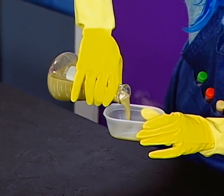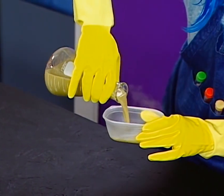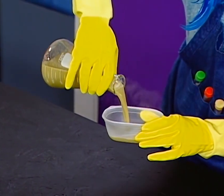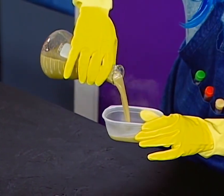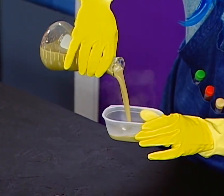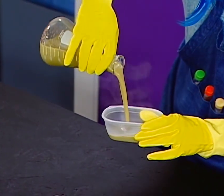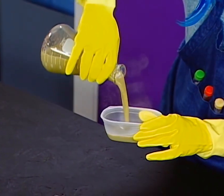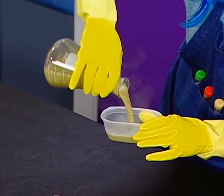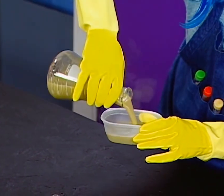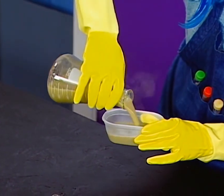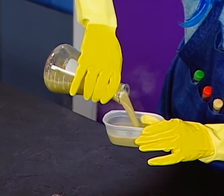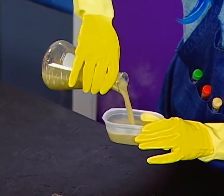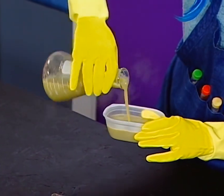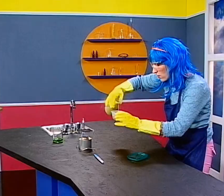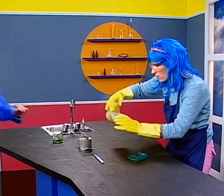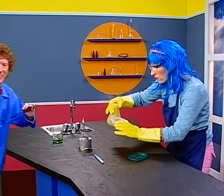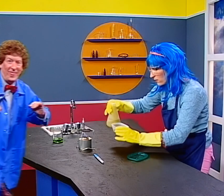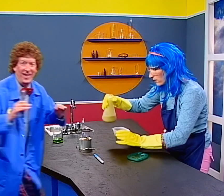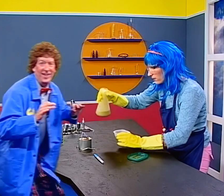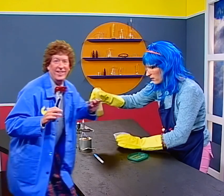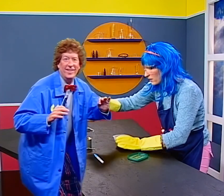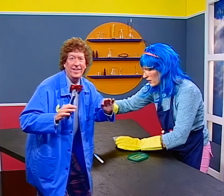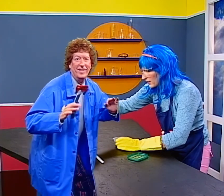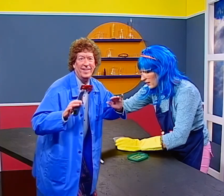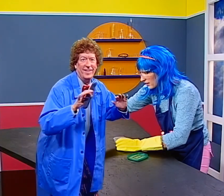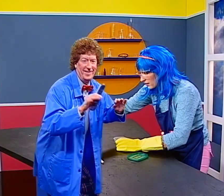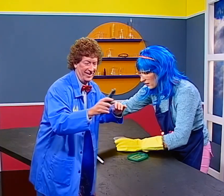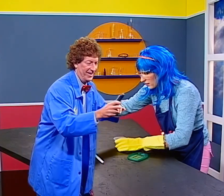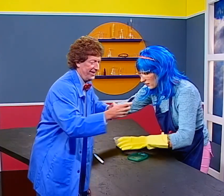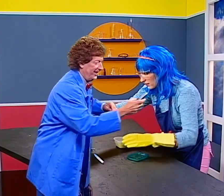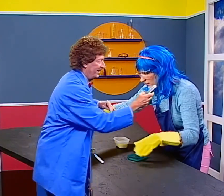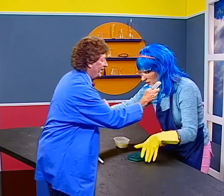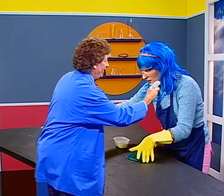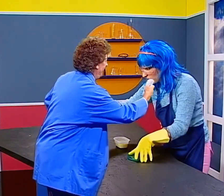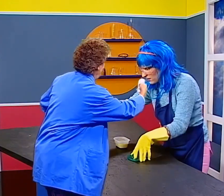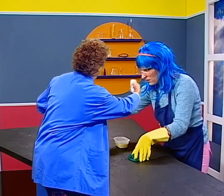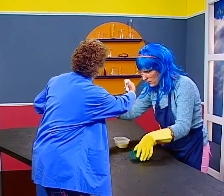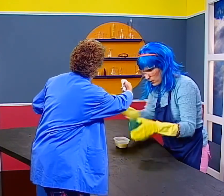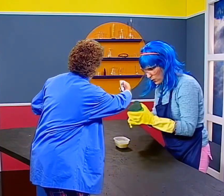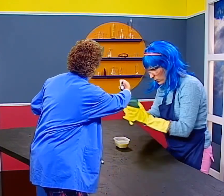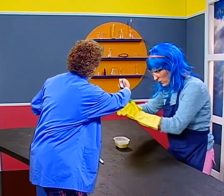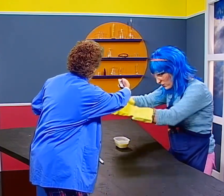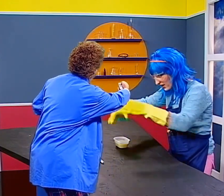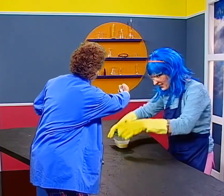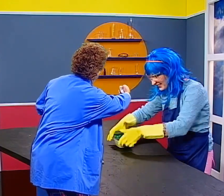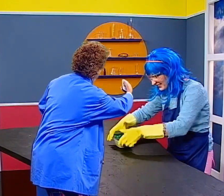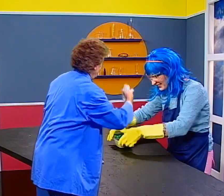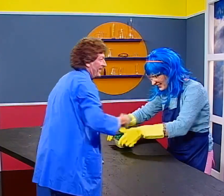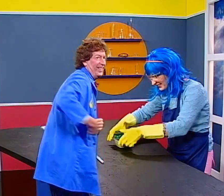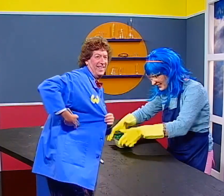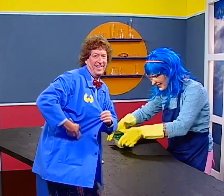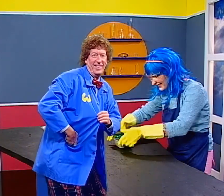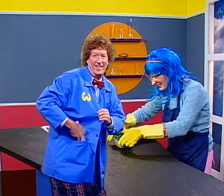THERE WE GO. PERFECT. LET'S PAUSE THIS.